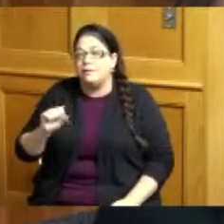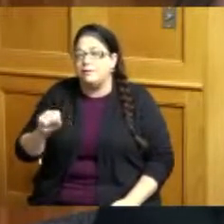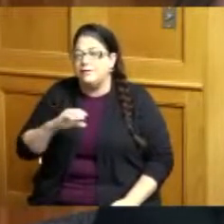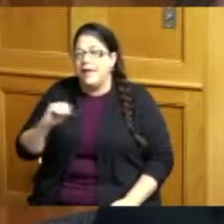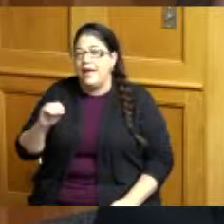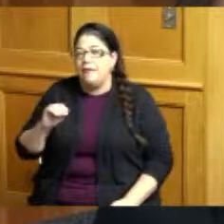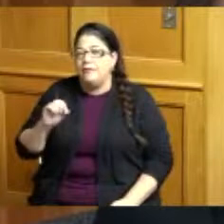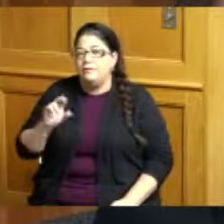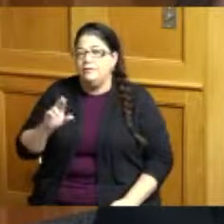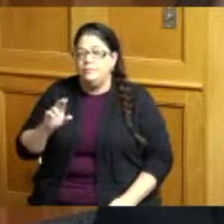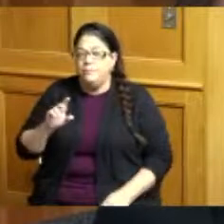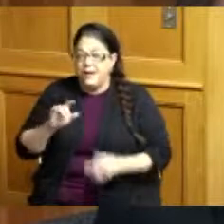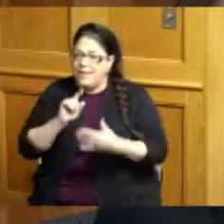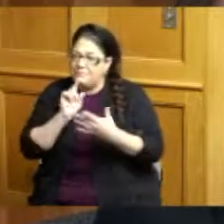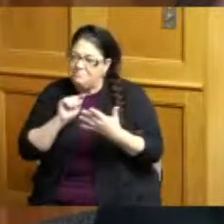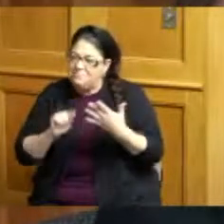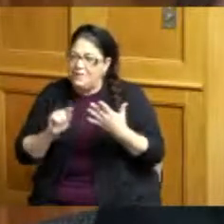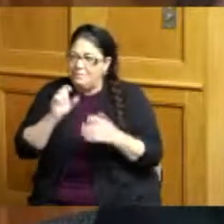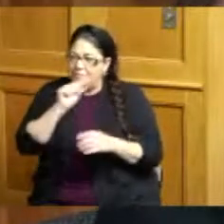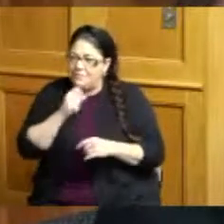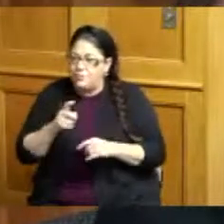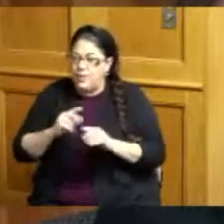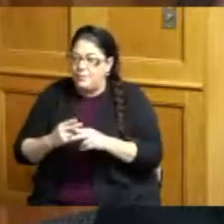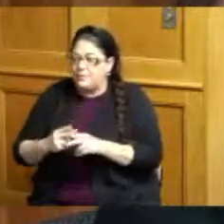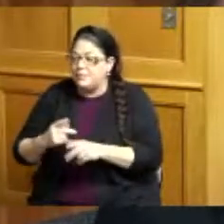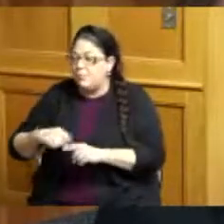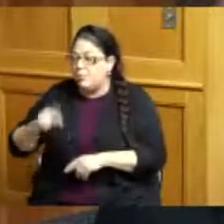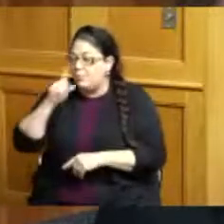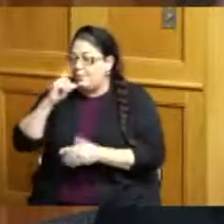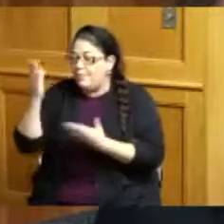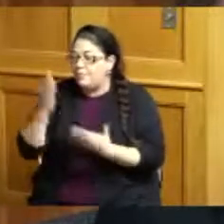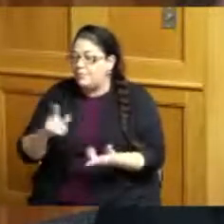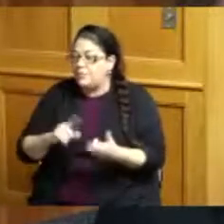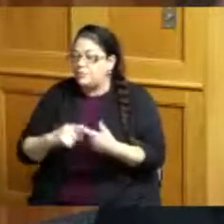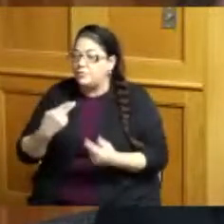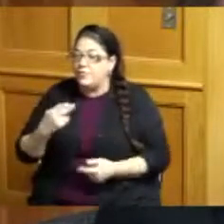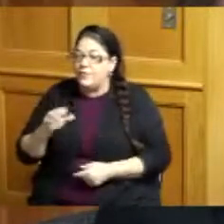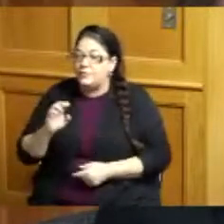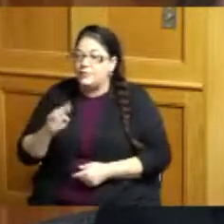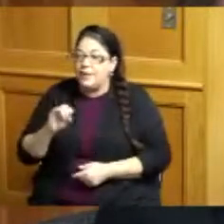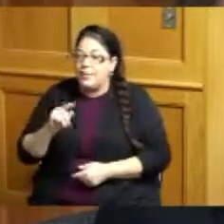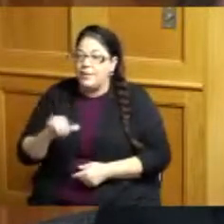to bring these grants to Hamilton County and I'm just going to give a very brief overview